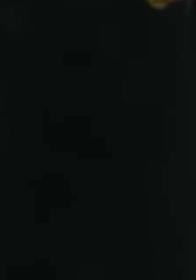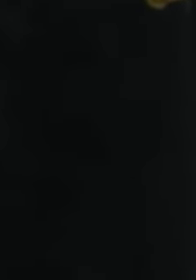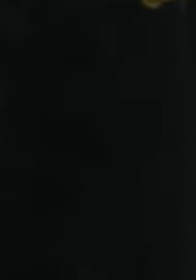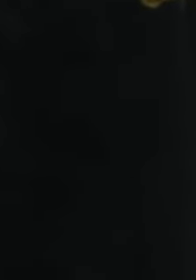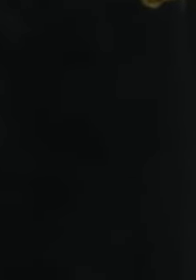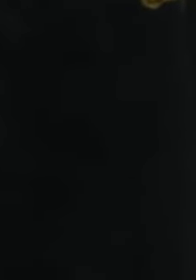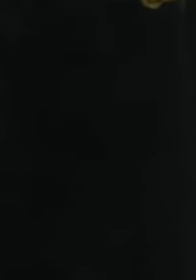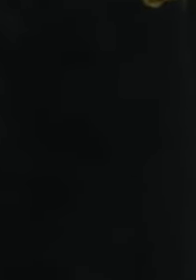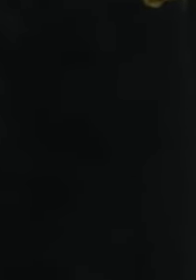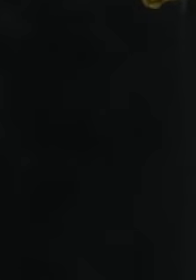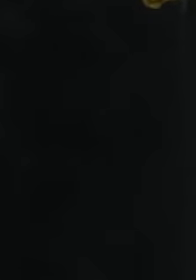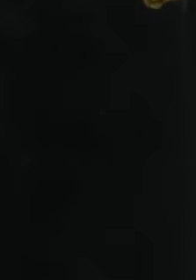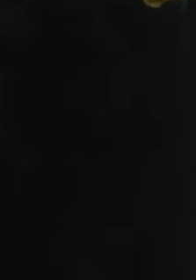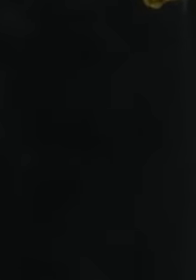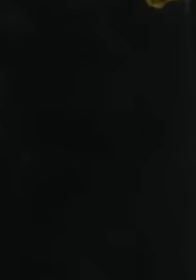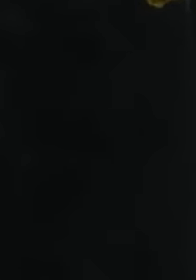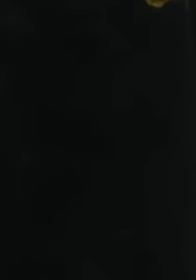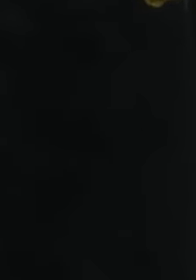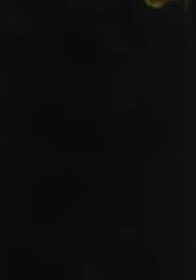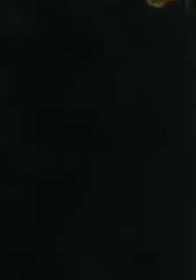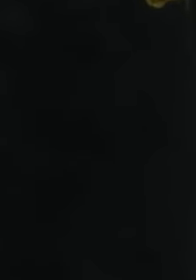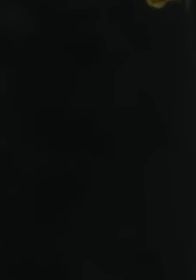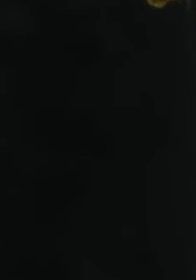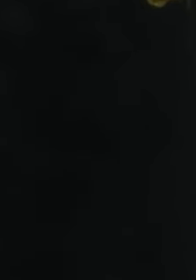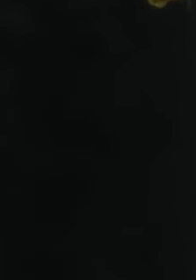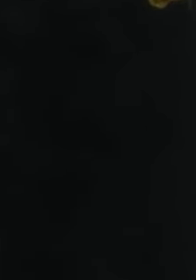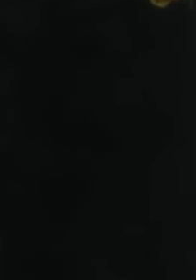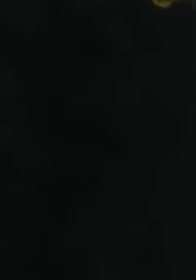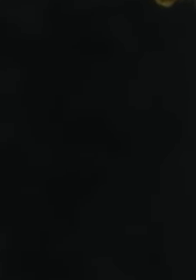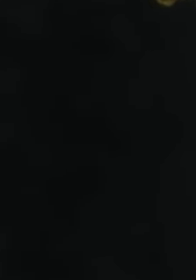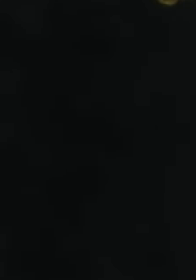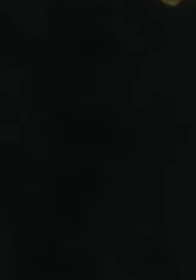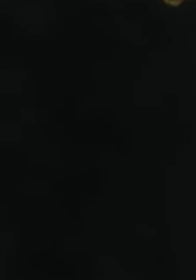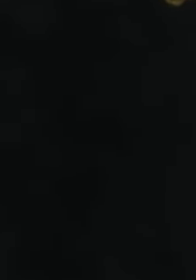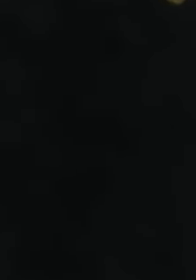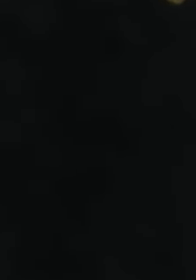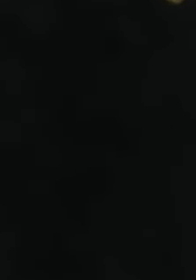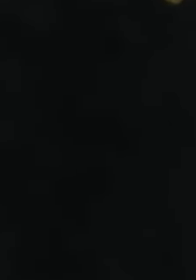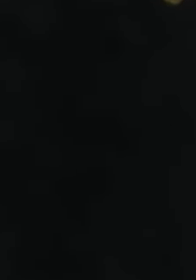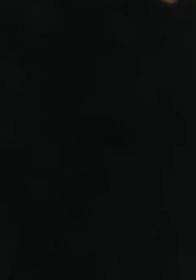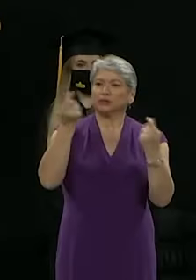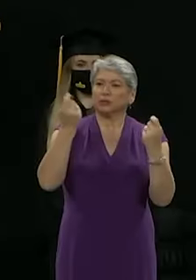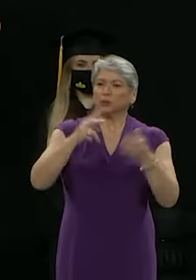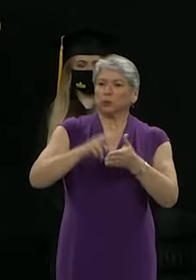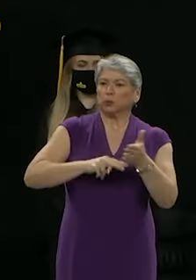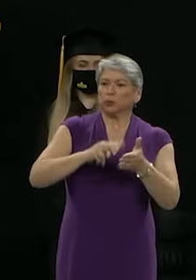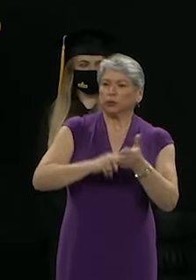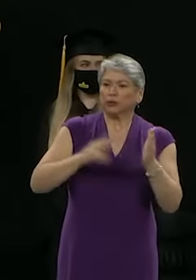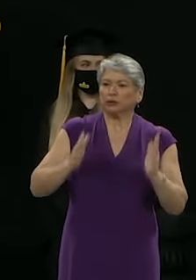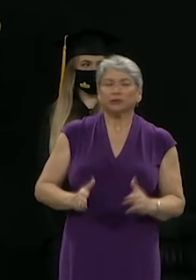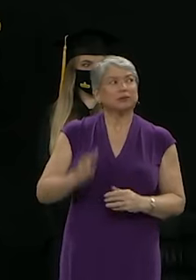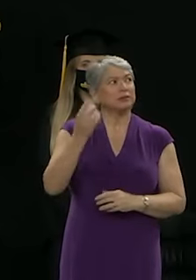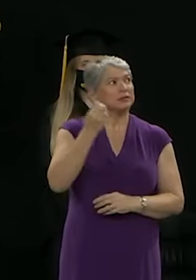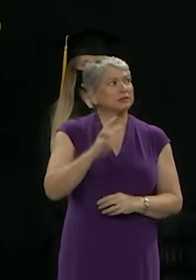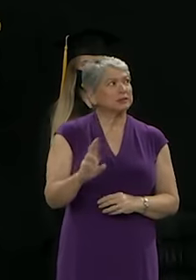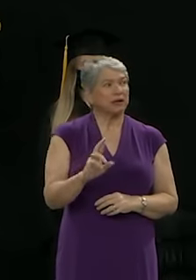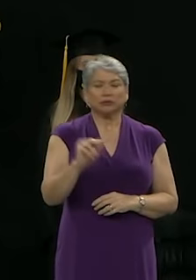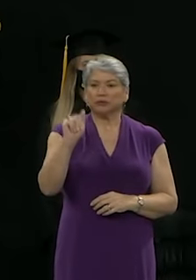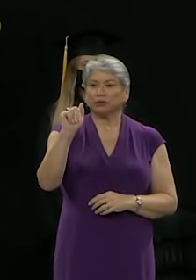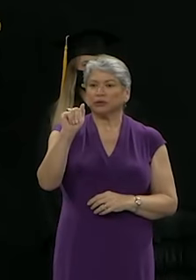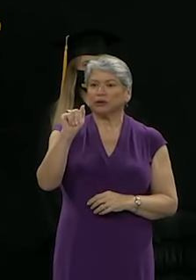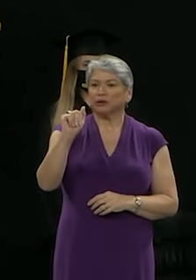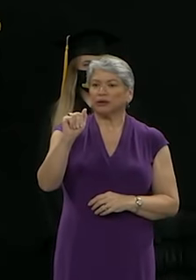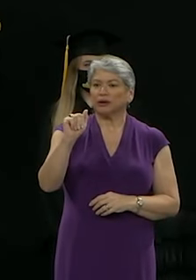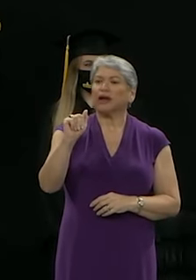And we're very grateful to have our ceremonial readers here tonight, Dr. Kathryn Anthony and Dr. Colin McKenzie.